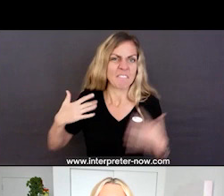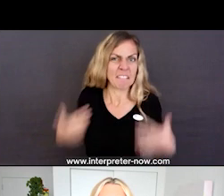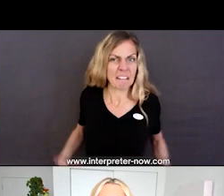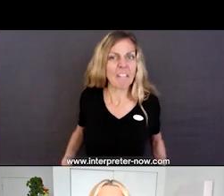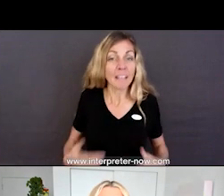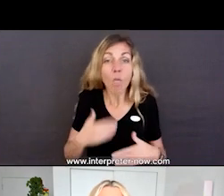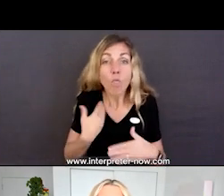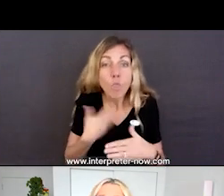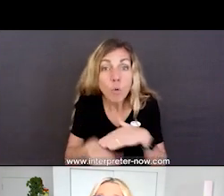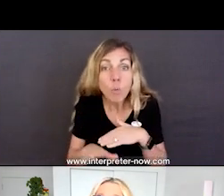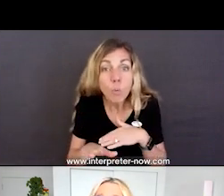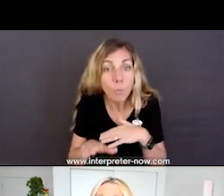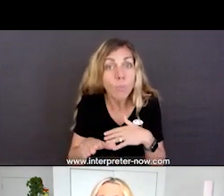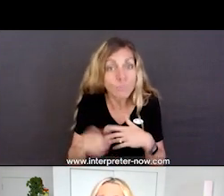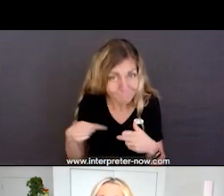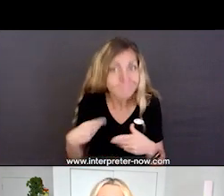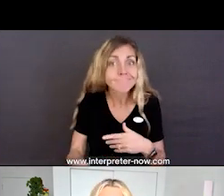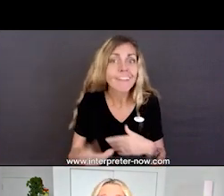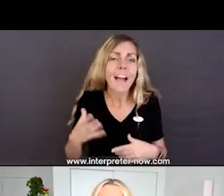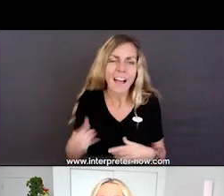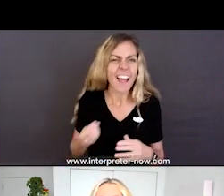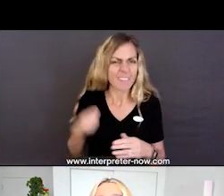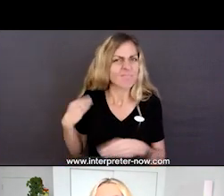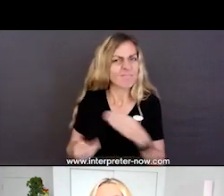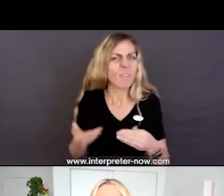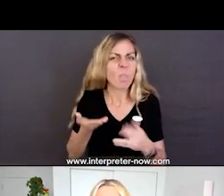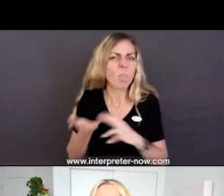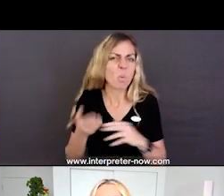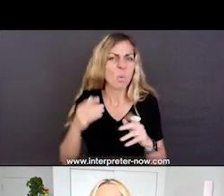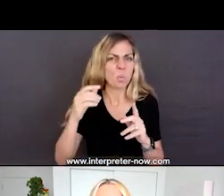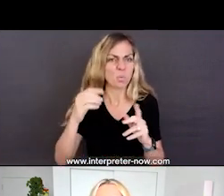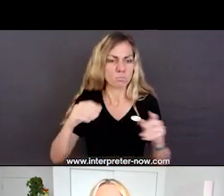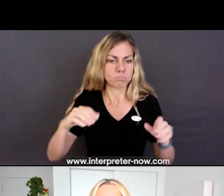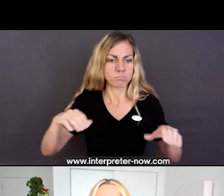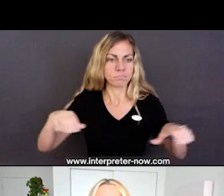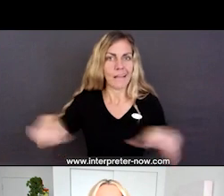Physically through our fetal cells, as well as through our words and our actions.